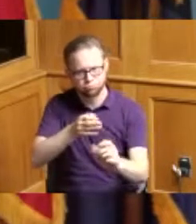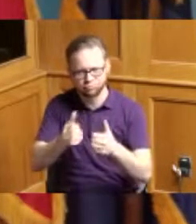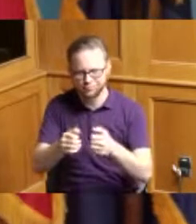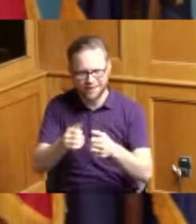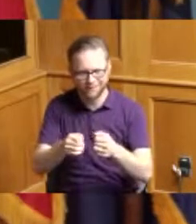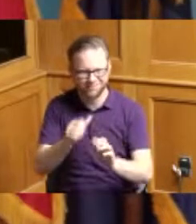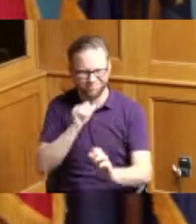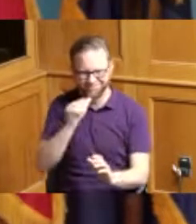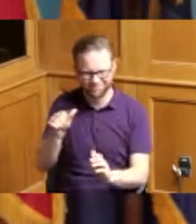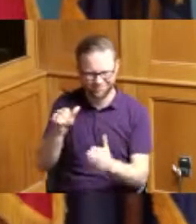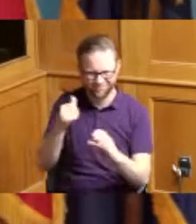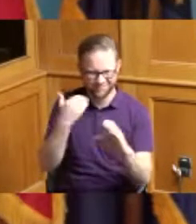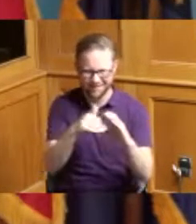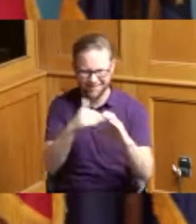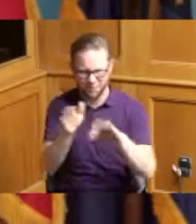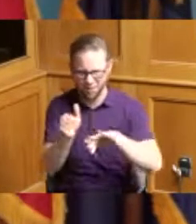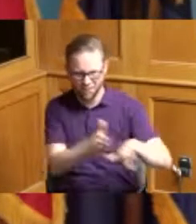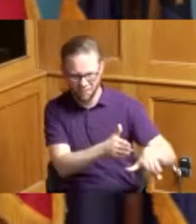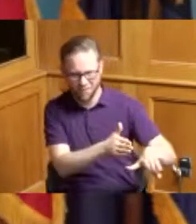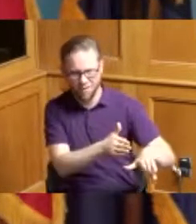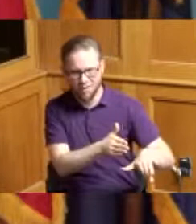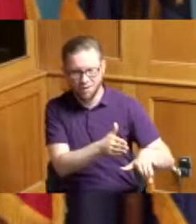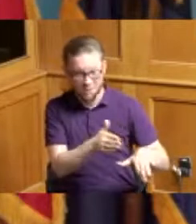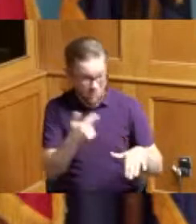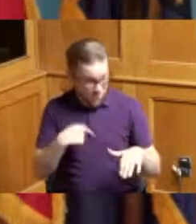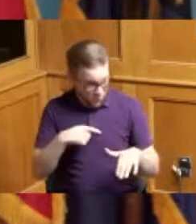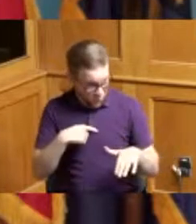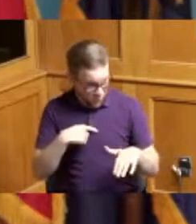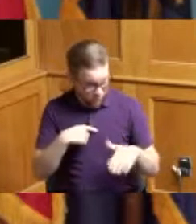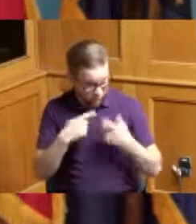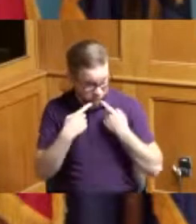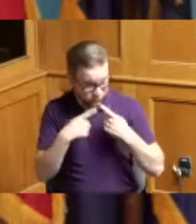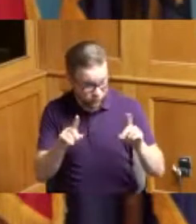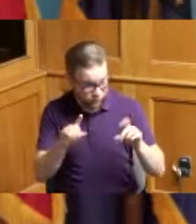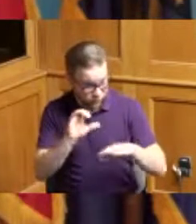have we corrected that or how are we dealing with that weight and I guess the waiting room is you're